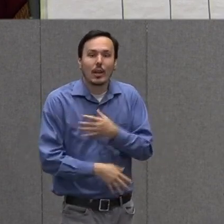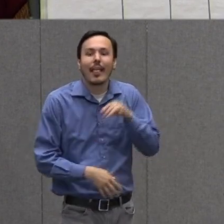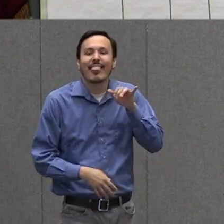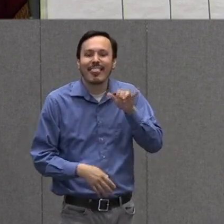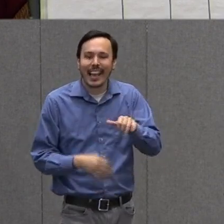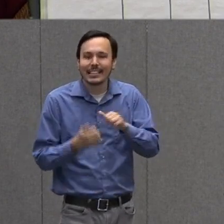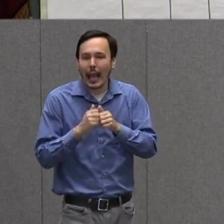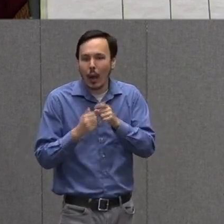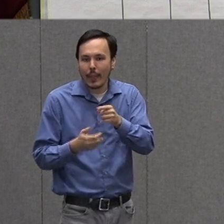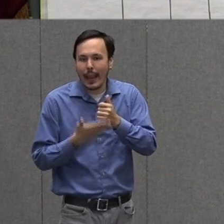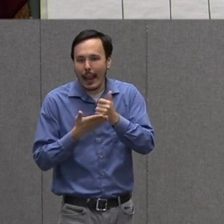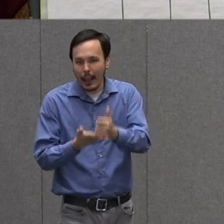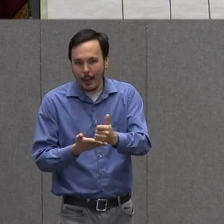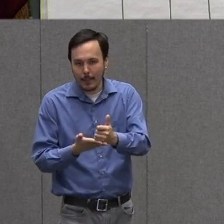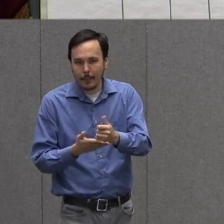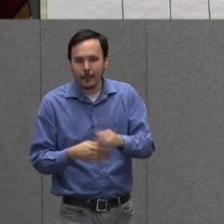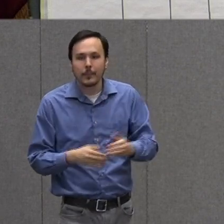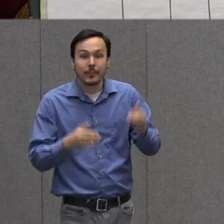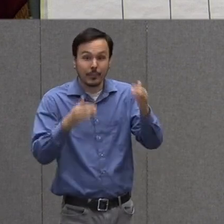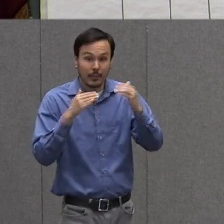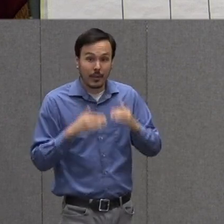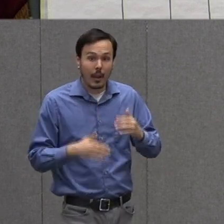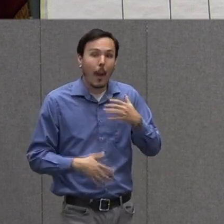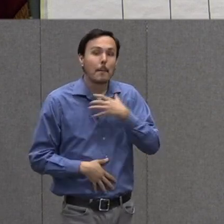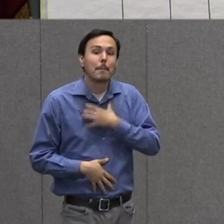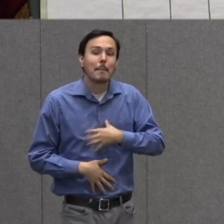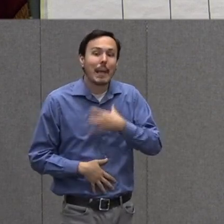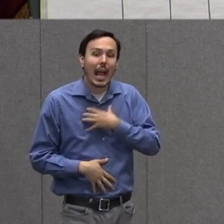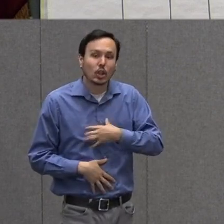Passionately, that's how they advocate,